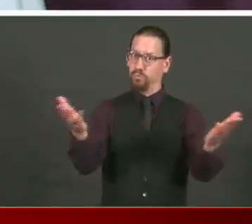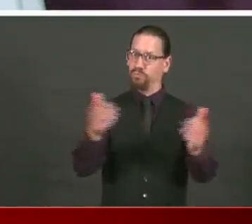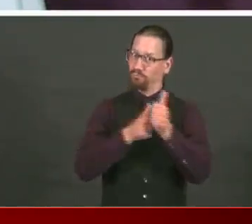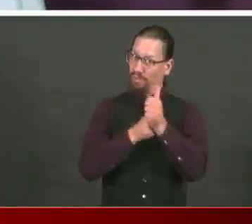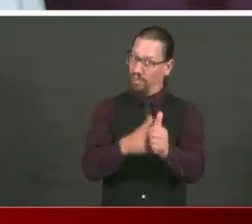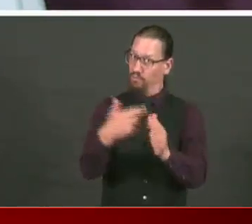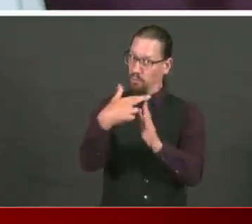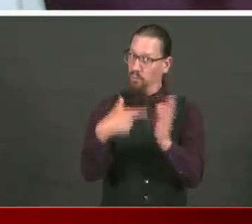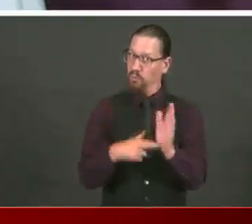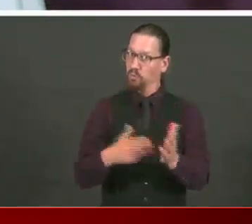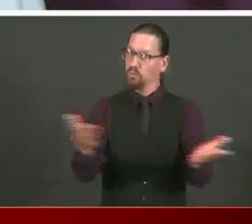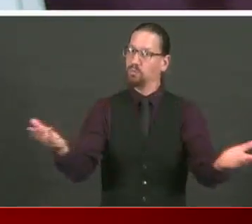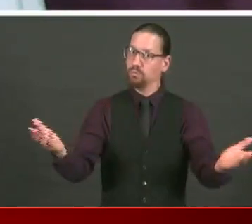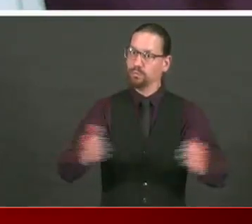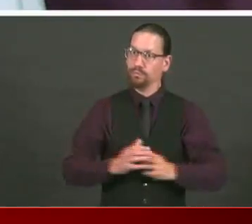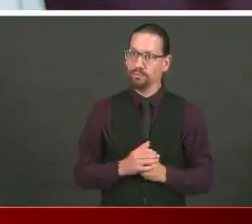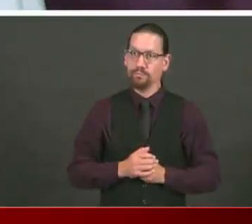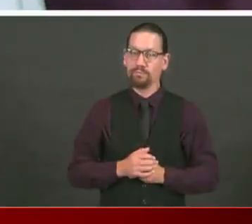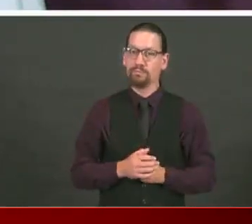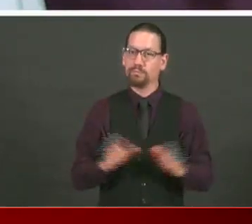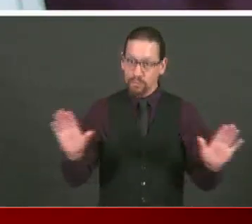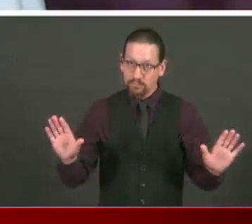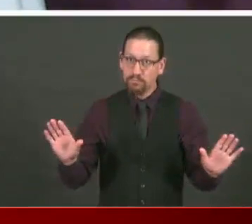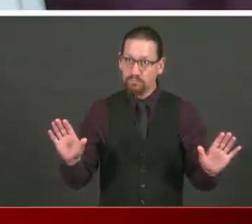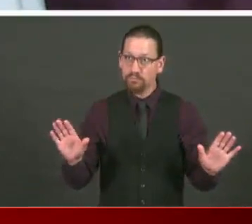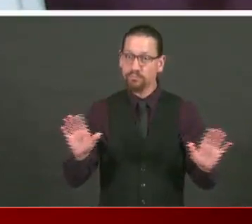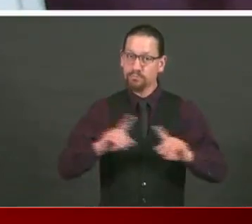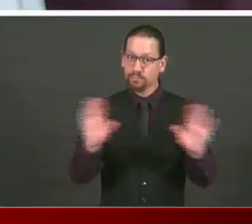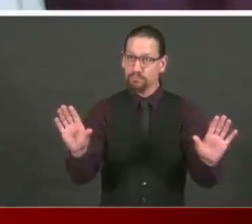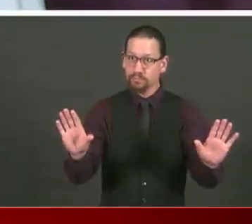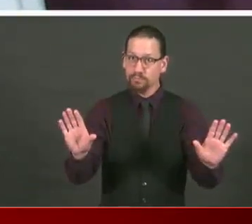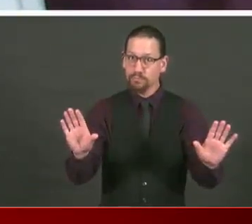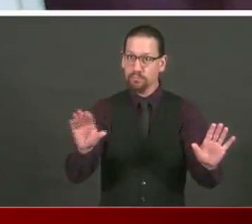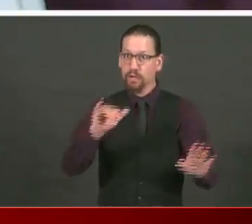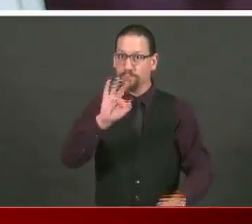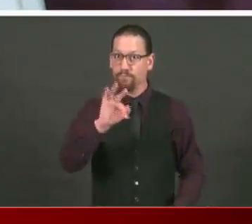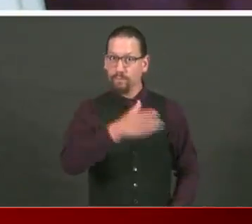COUNTING ON YOU TO FOLLOW THE RULES. IN THE NEXT TWO OR THREE